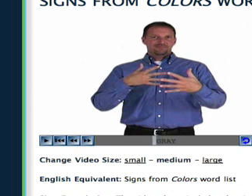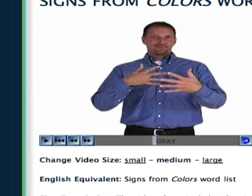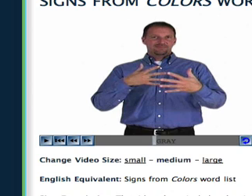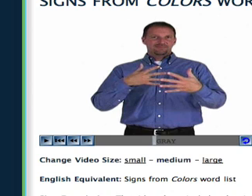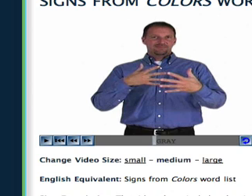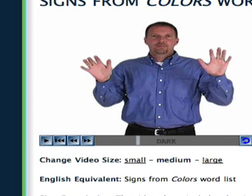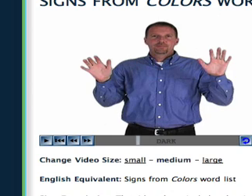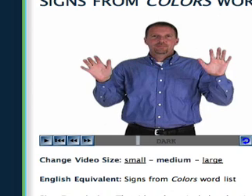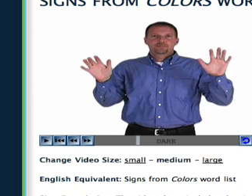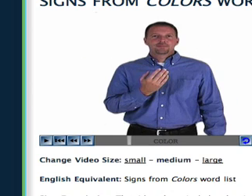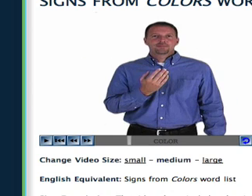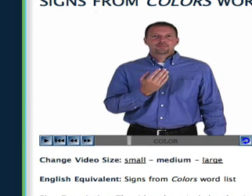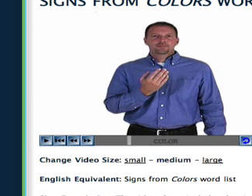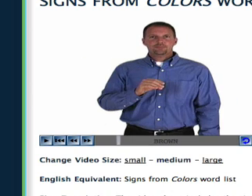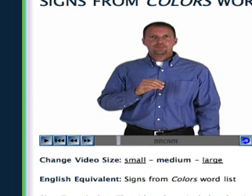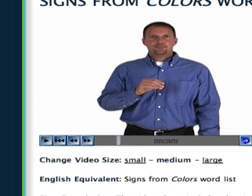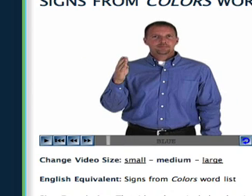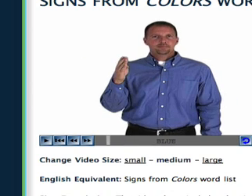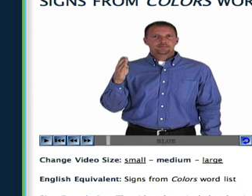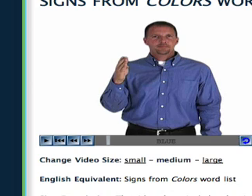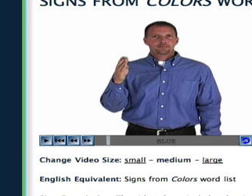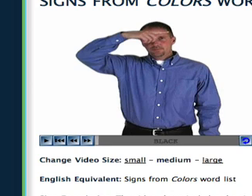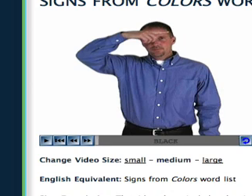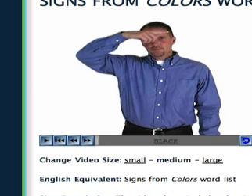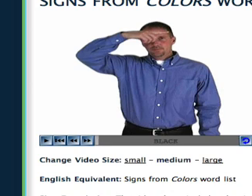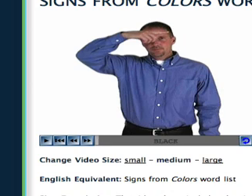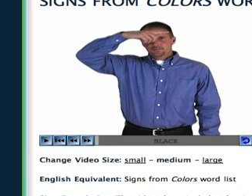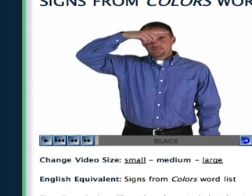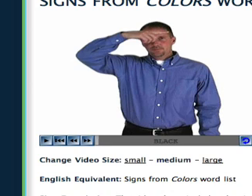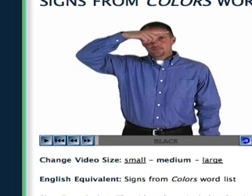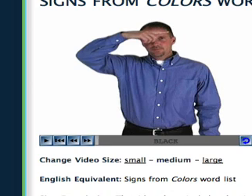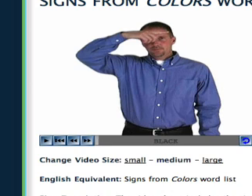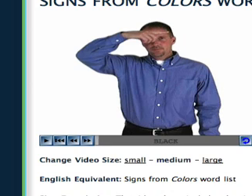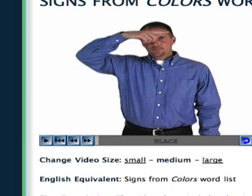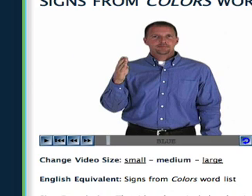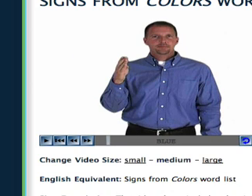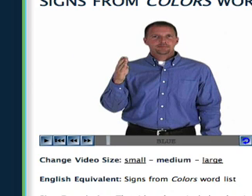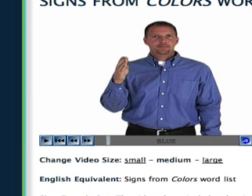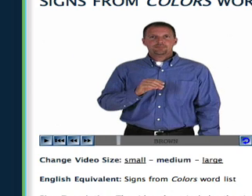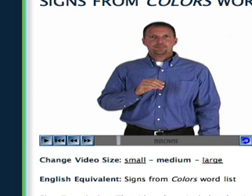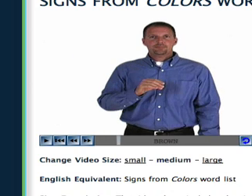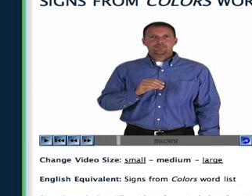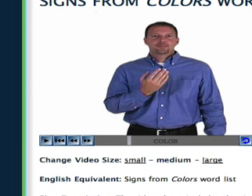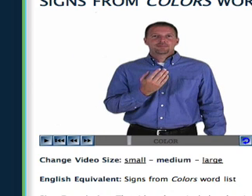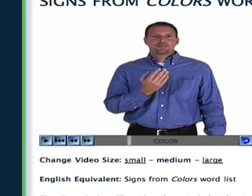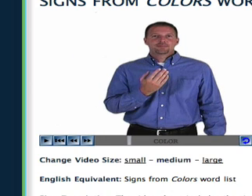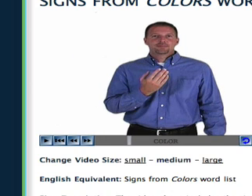And we can click BACK ARROW to page back through the signs and the FORWARD ARROW to page forward.